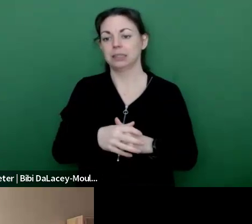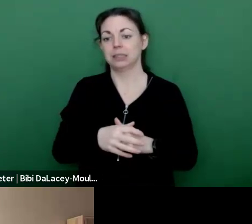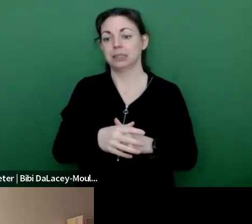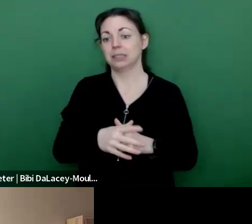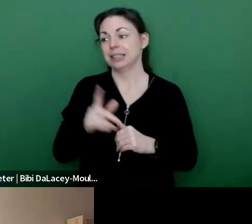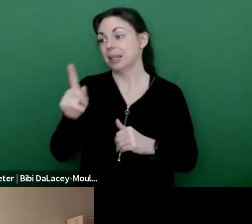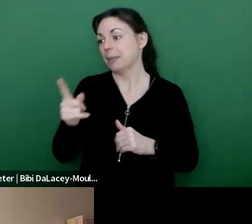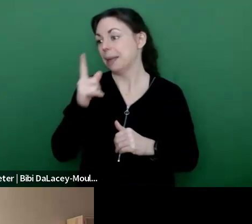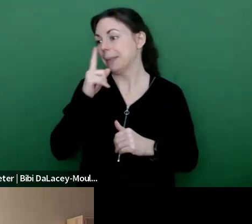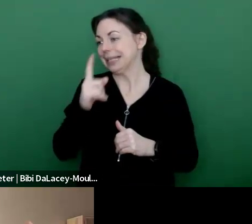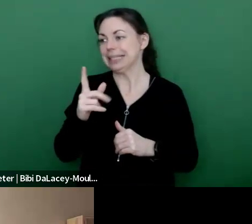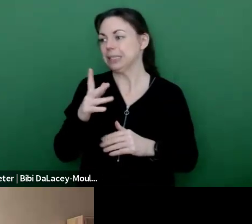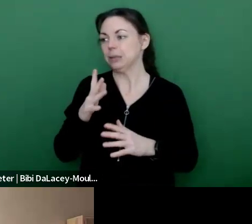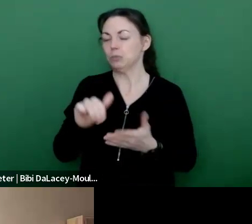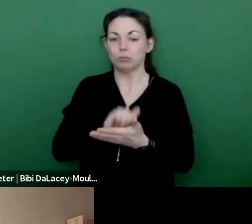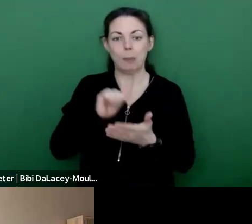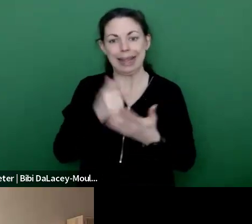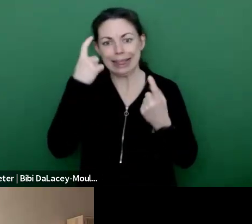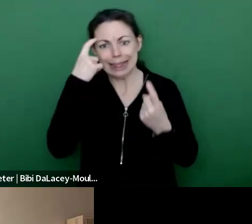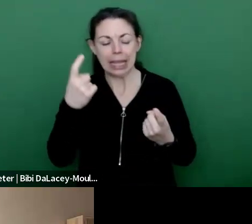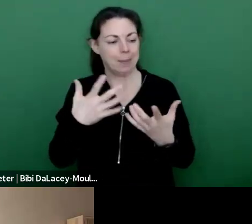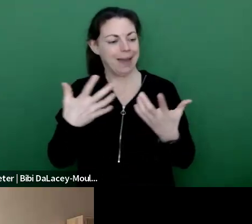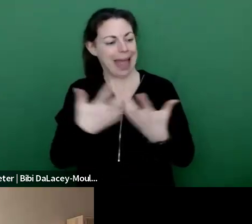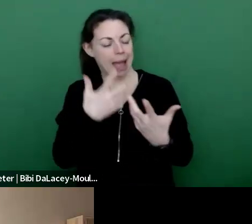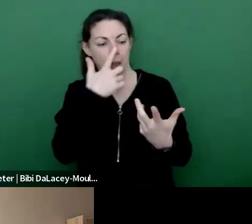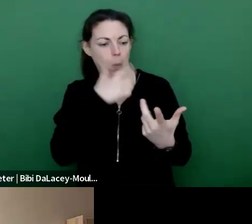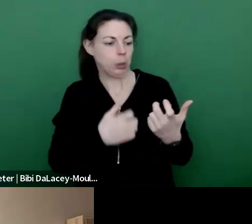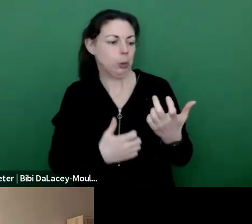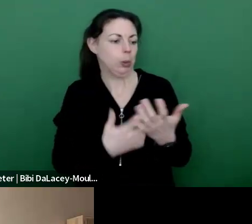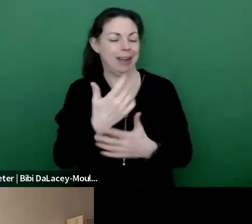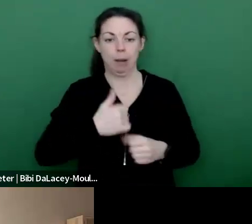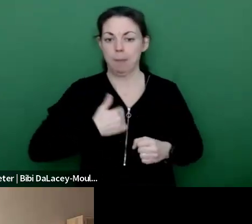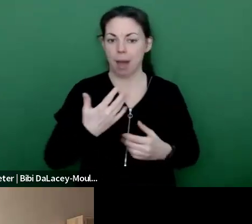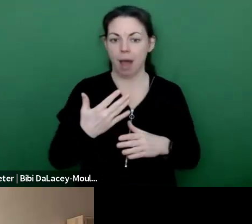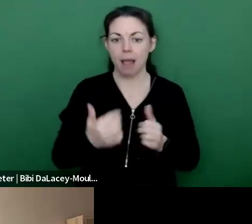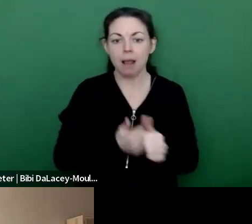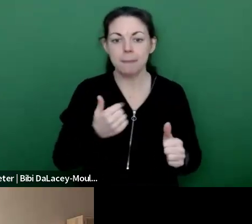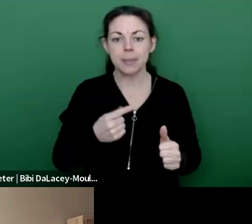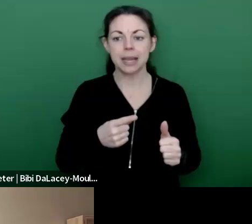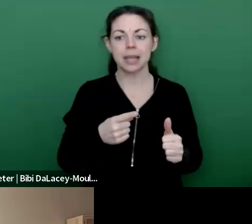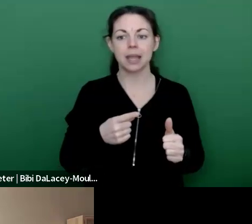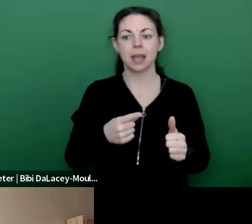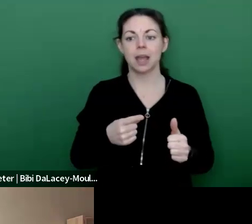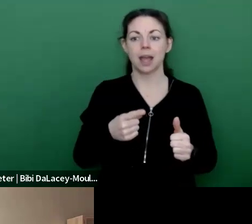It's okay for me to think about how I want to shape this and not be responsive all the time, because I had a bit of